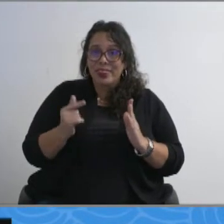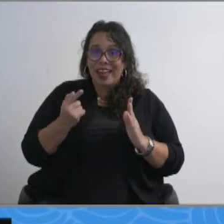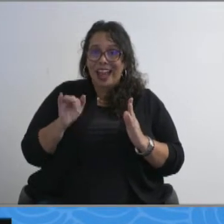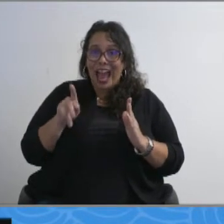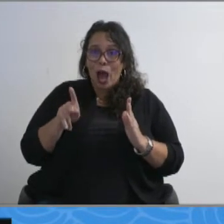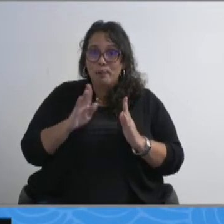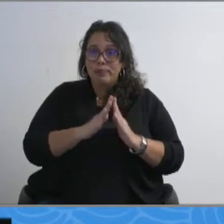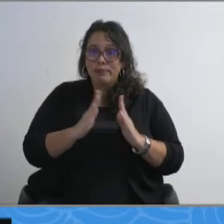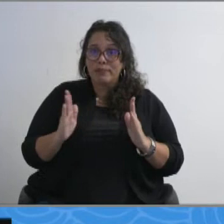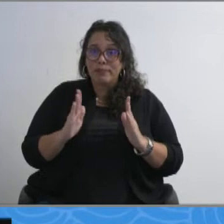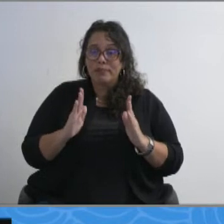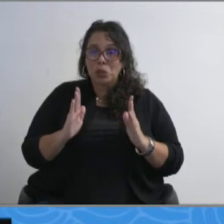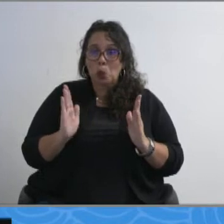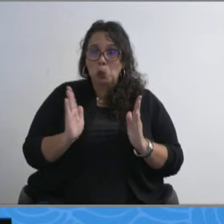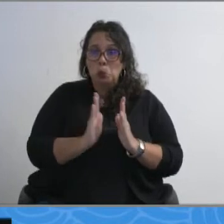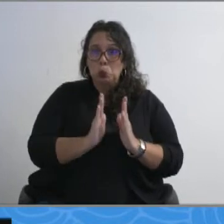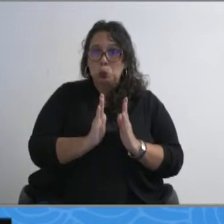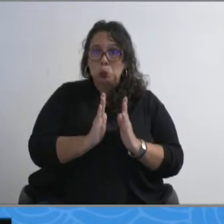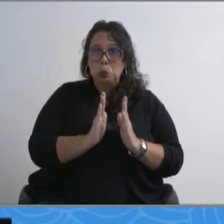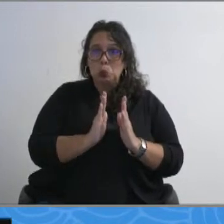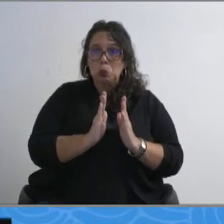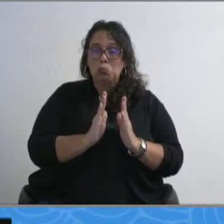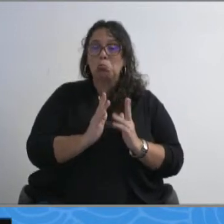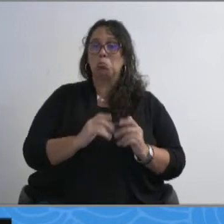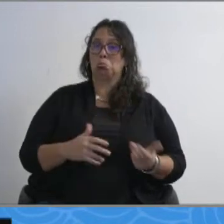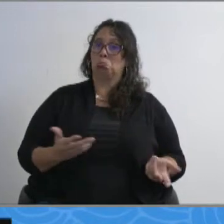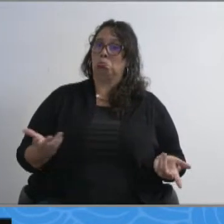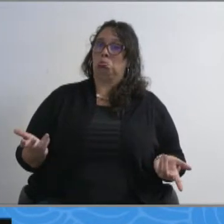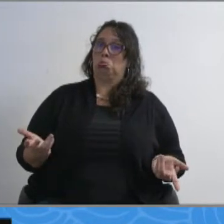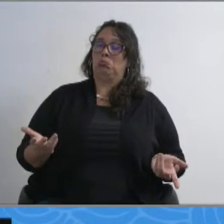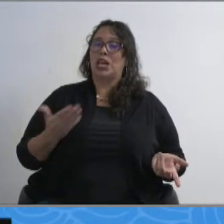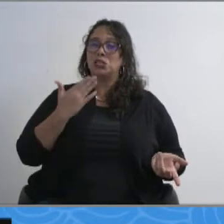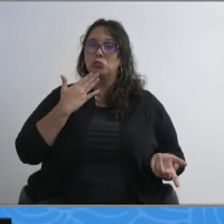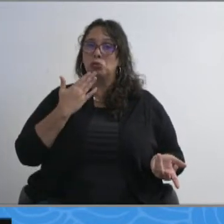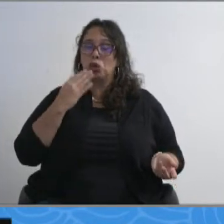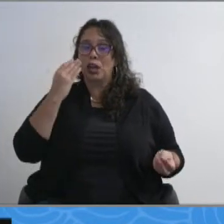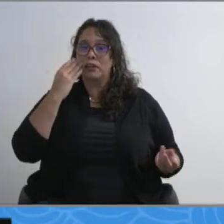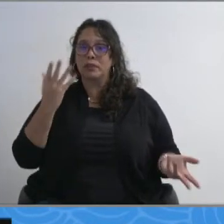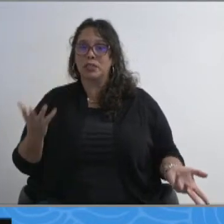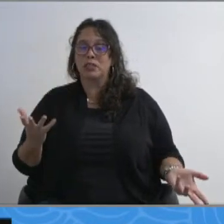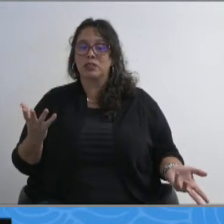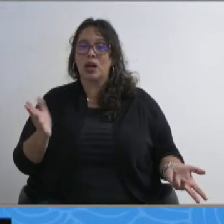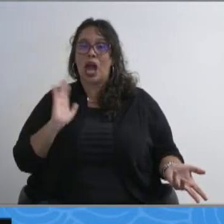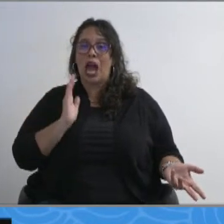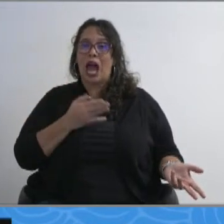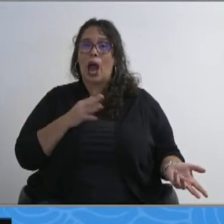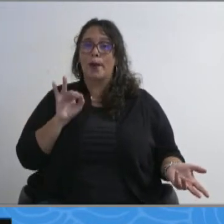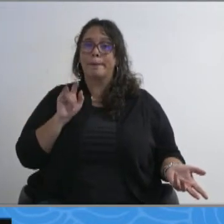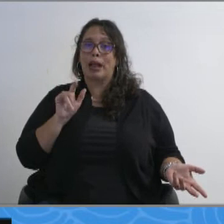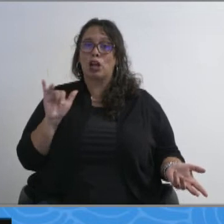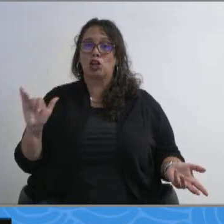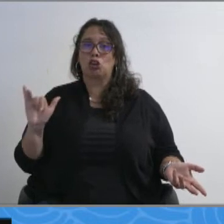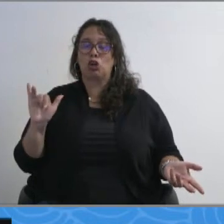And that we don't think that our minority students are adversely, or affected,